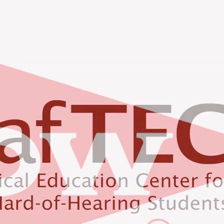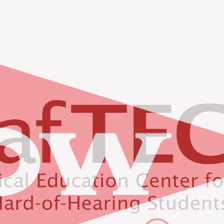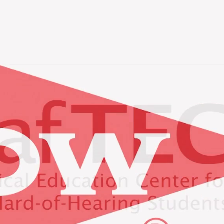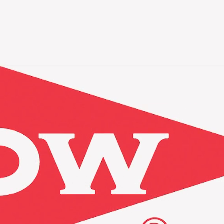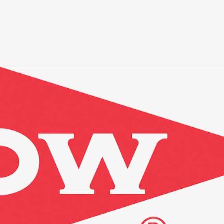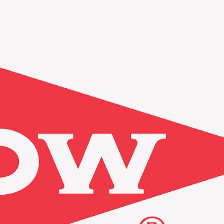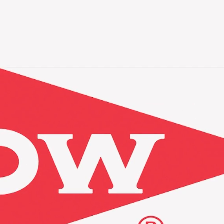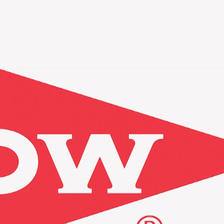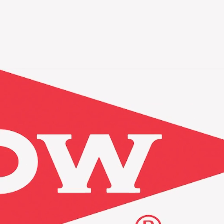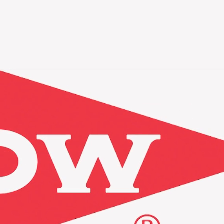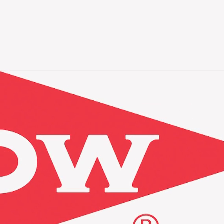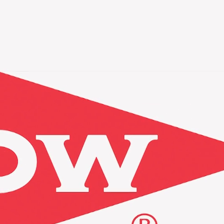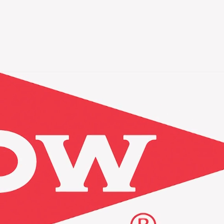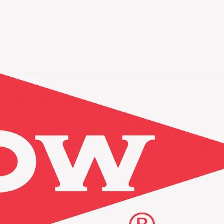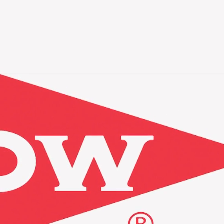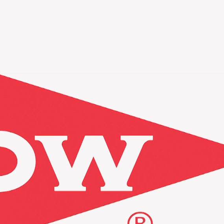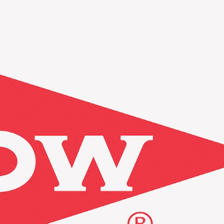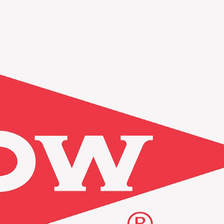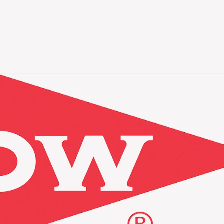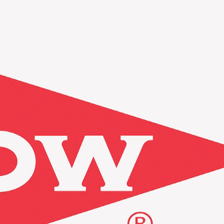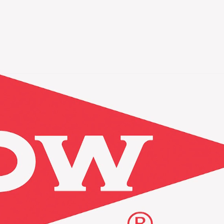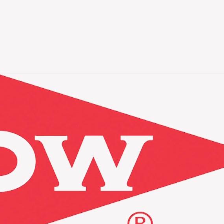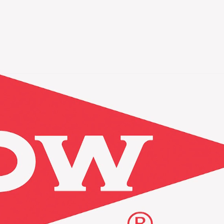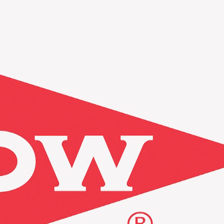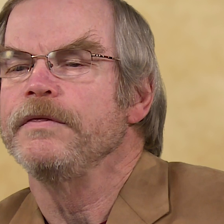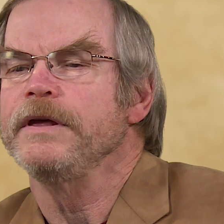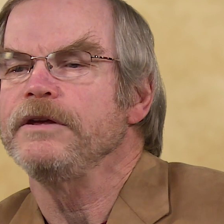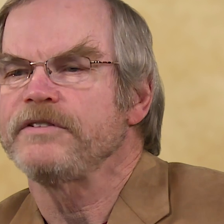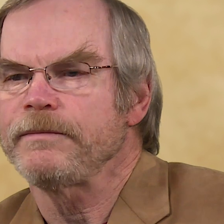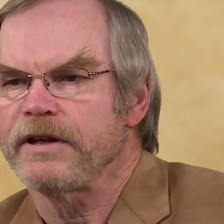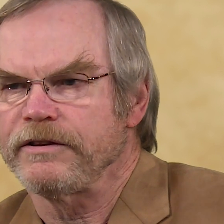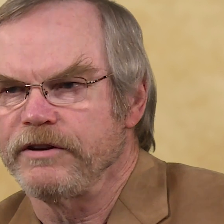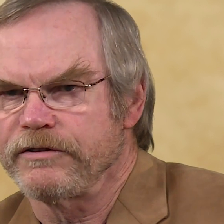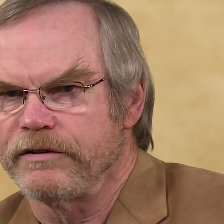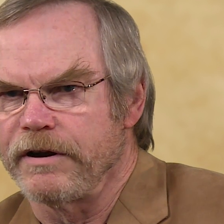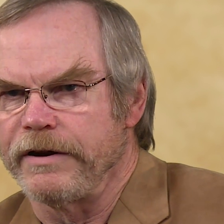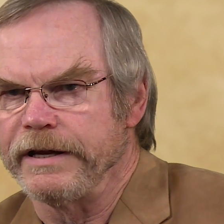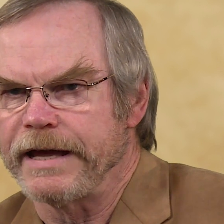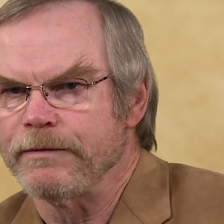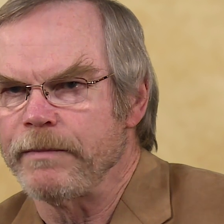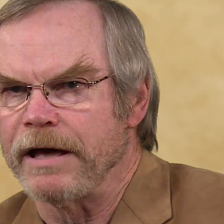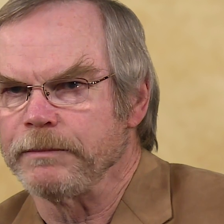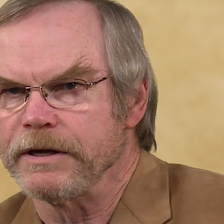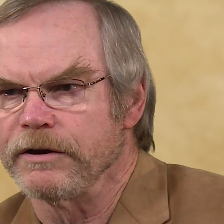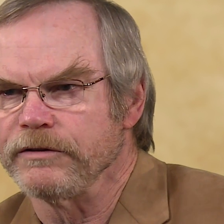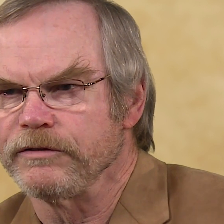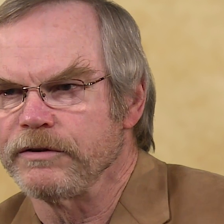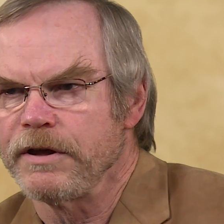and also by the Dow Chemical Corporation. The STEM signs dictionary came about because